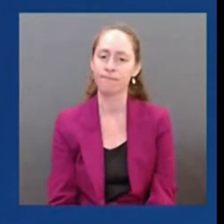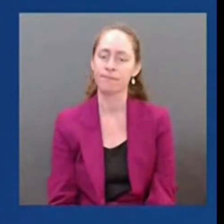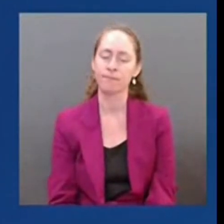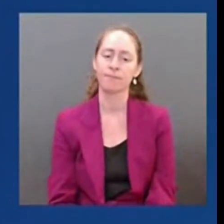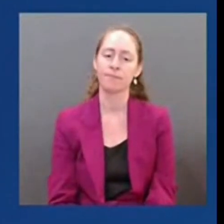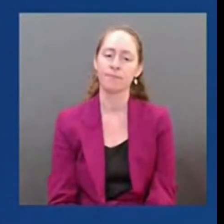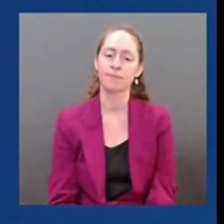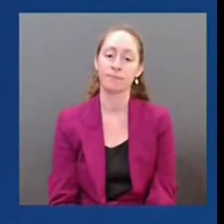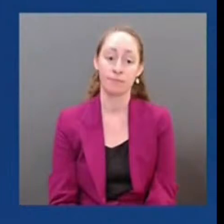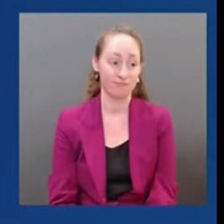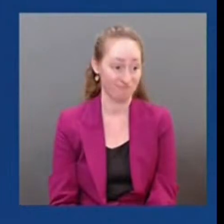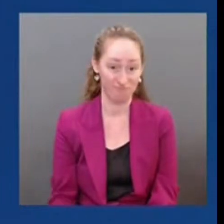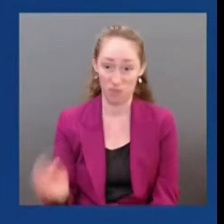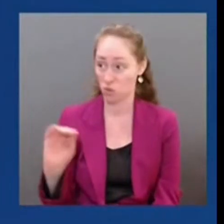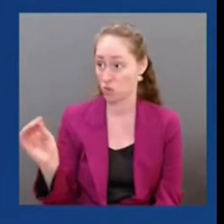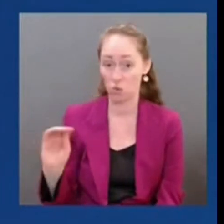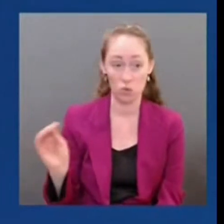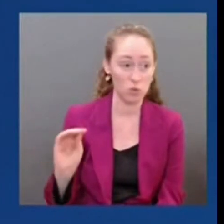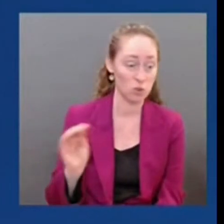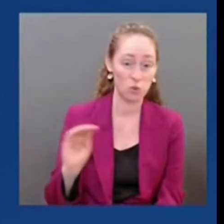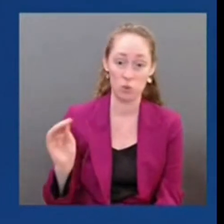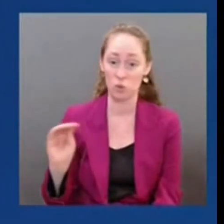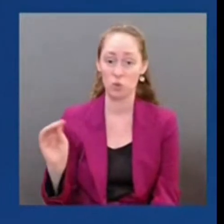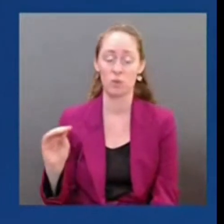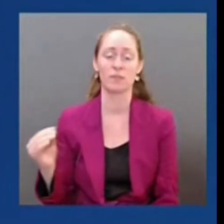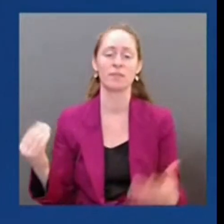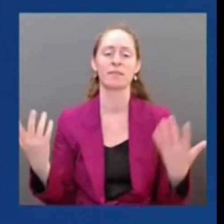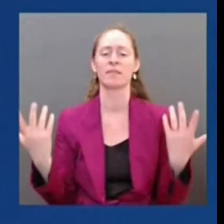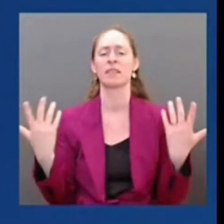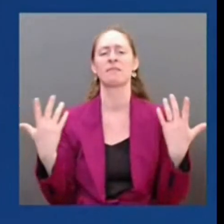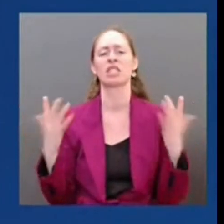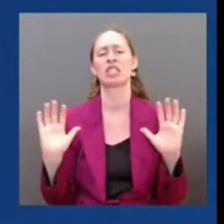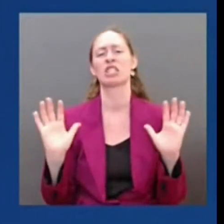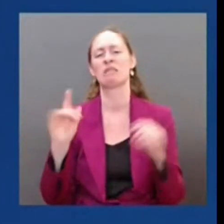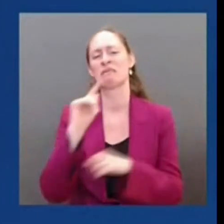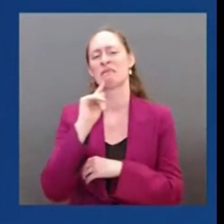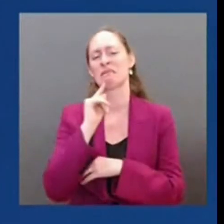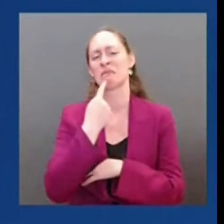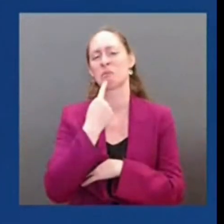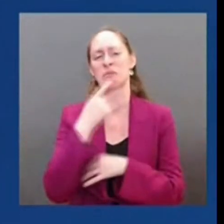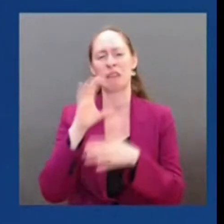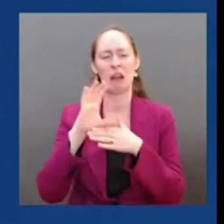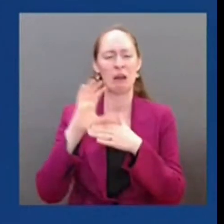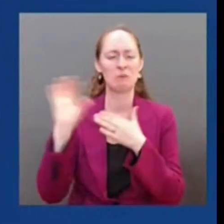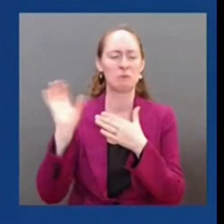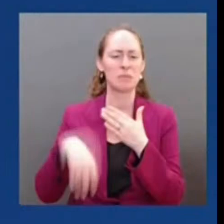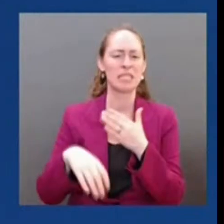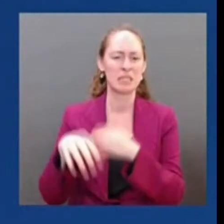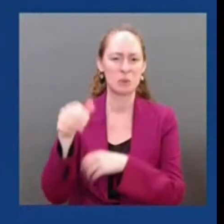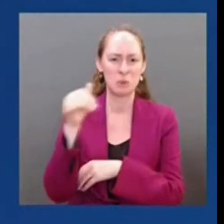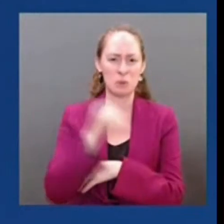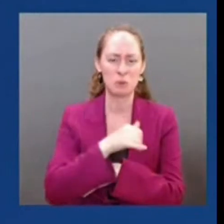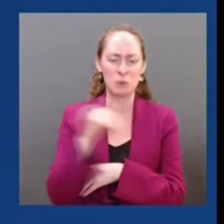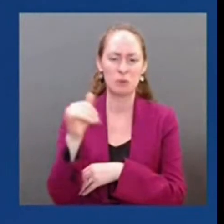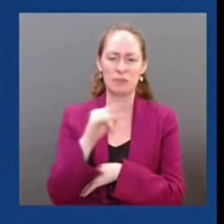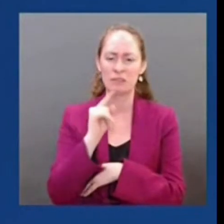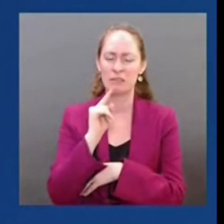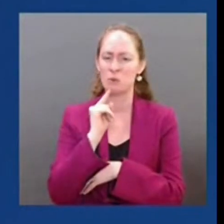AND WHAT THE CONSEQUENCES ARE OF NOT GETTING THOSE RESOURCES, WHAT IT MEANS FOR WHAT THE FALL